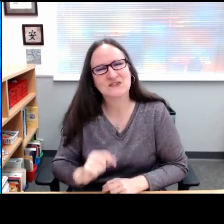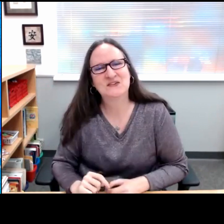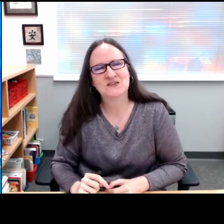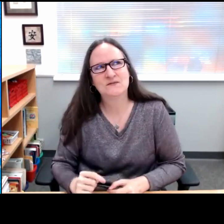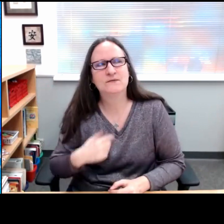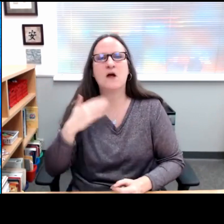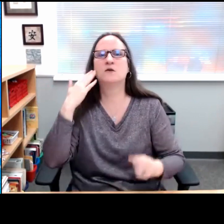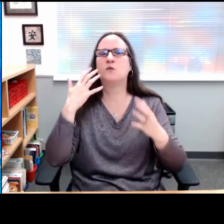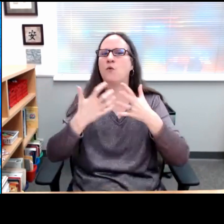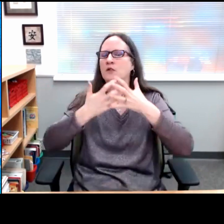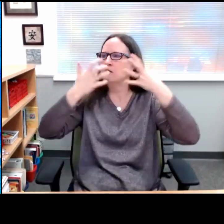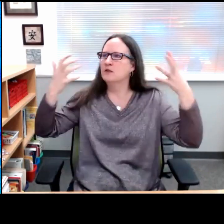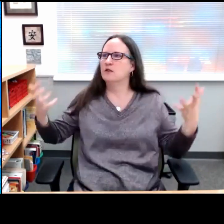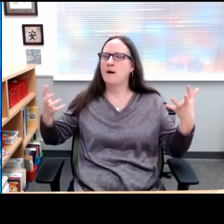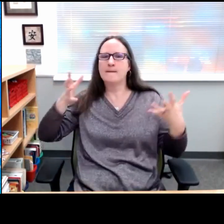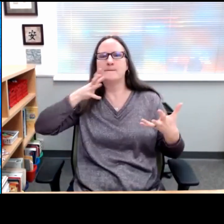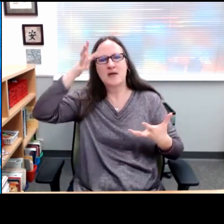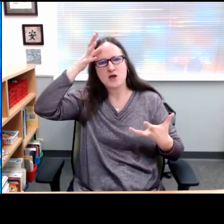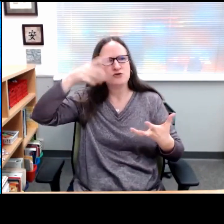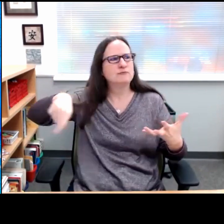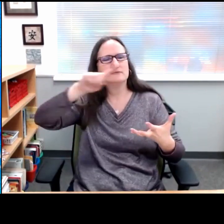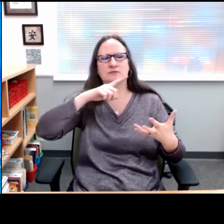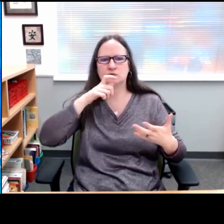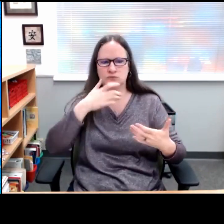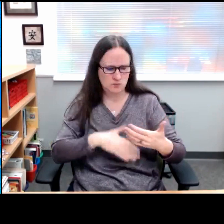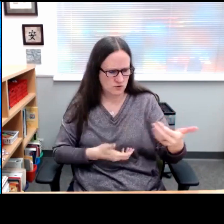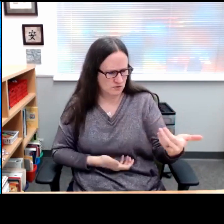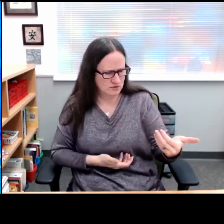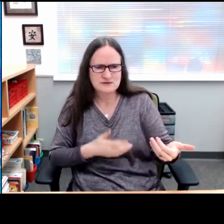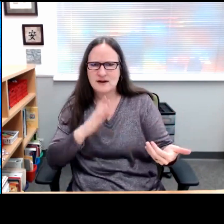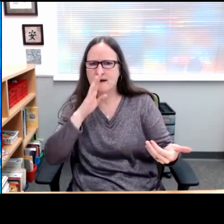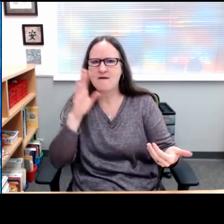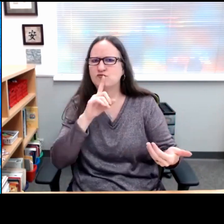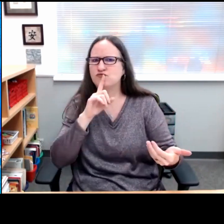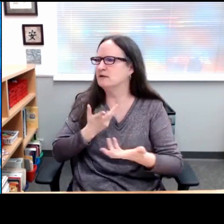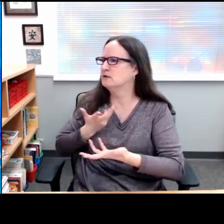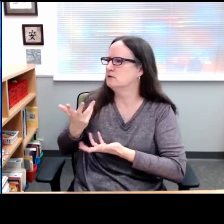here I am talking to you and I'm getting chicken skin. There's so many parents who have a child